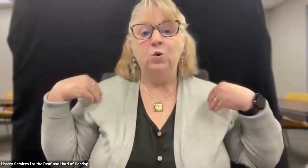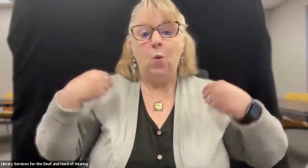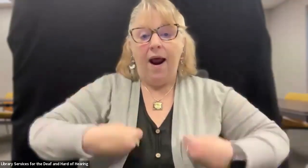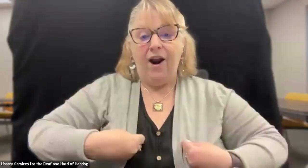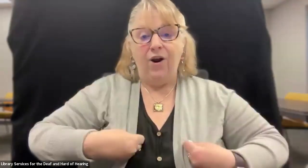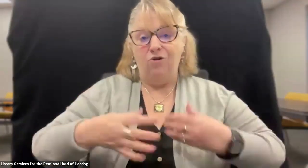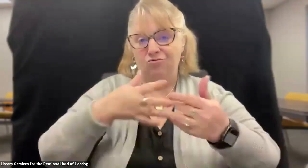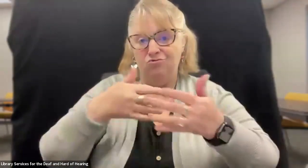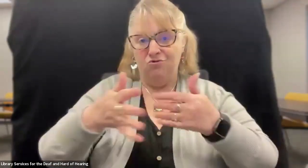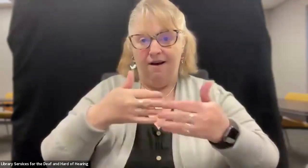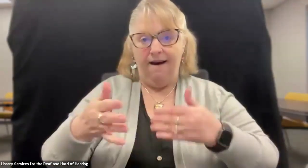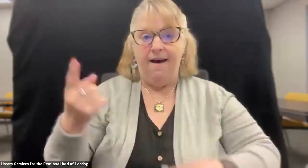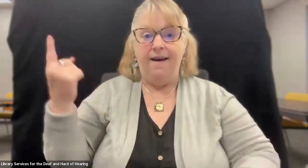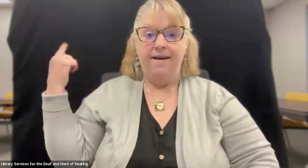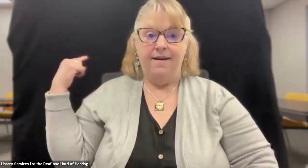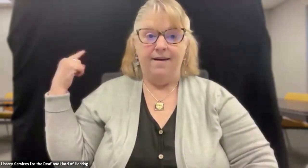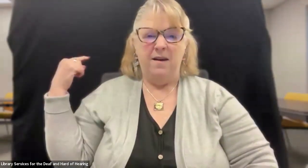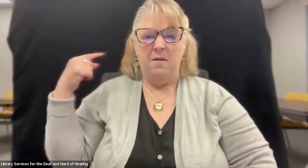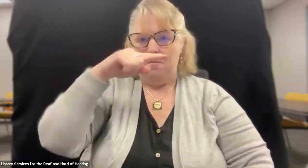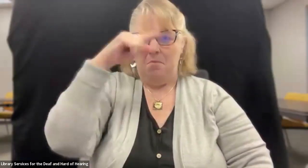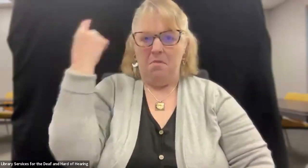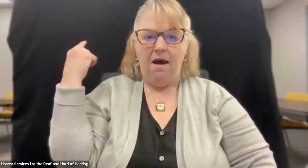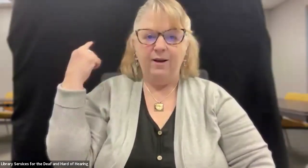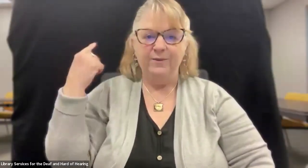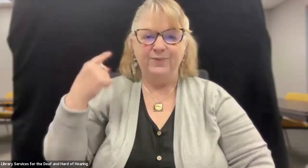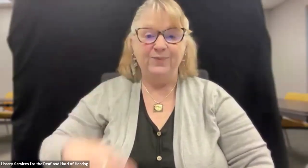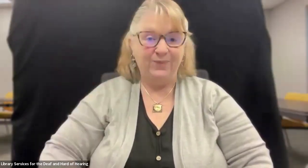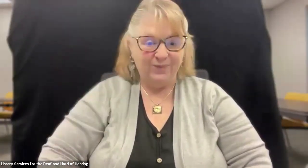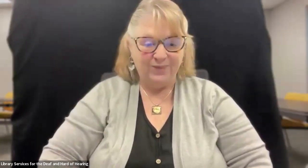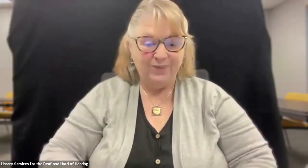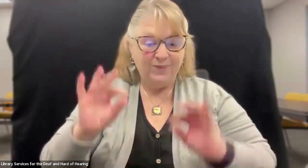A black shirt and then a gray sweater over that shirt. And my background is black.